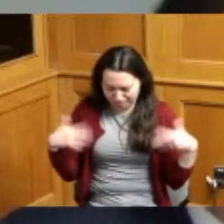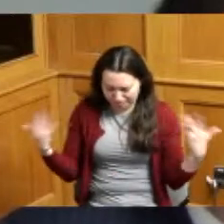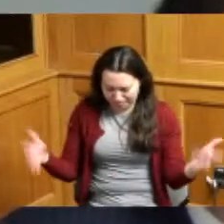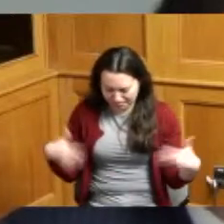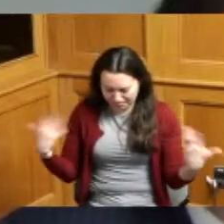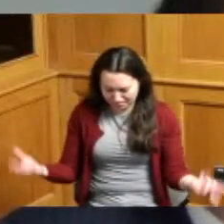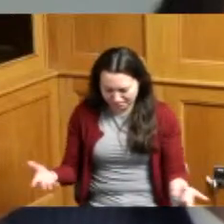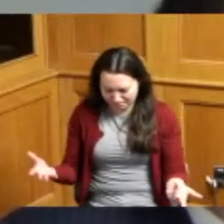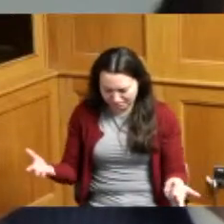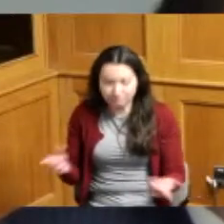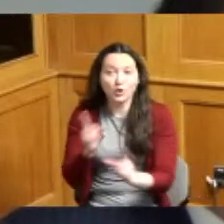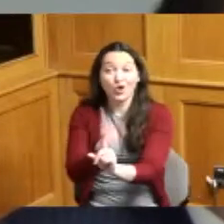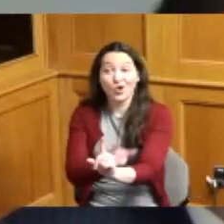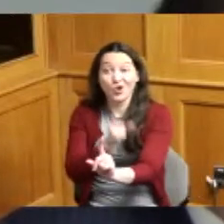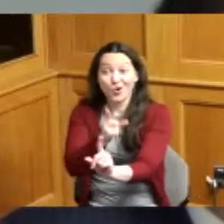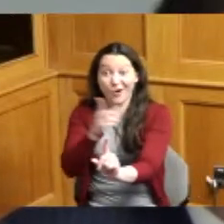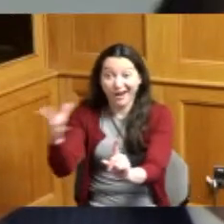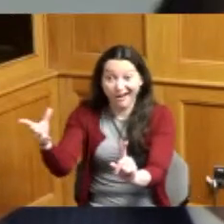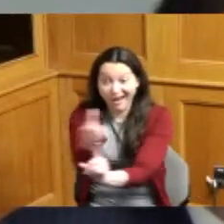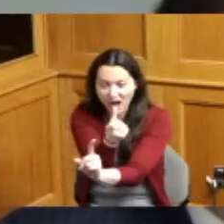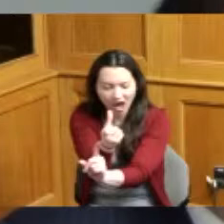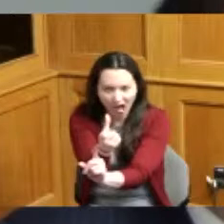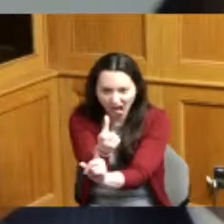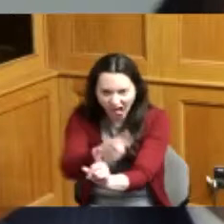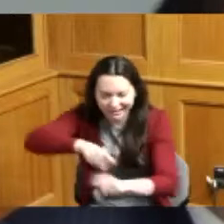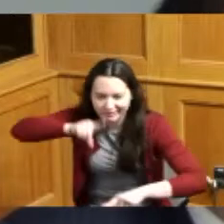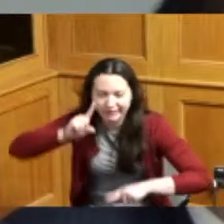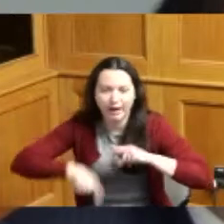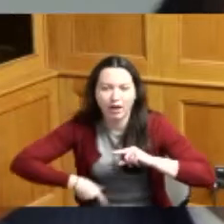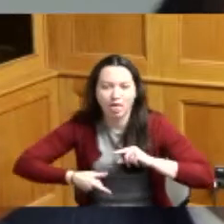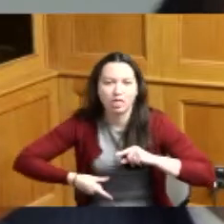hitting and accomplishing some of these things that at that point in time uh we would come